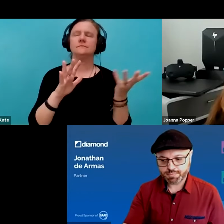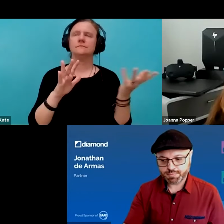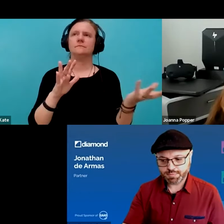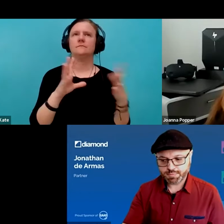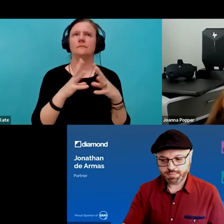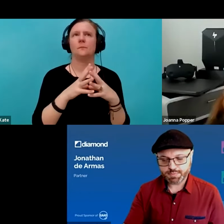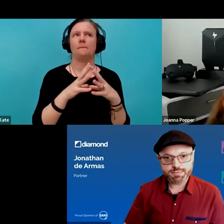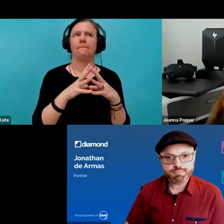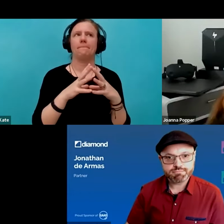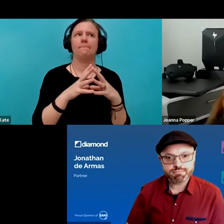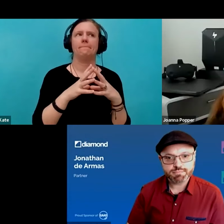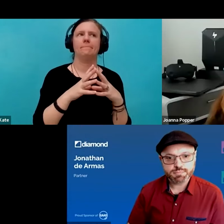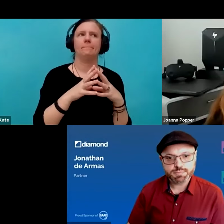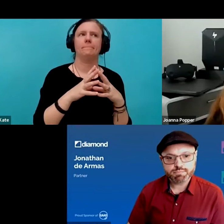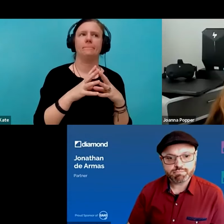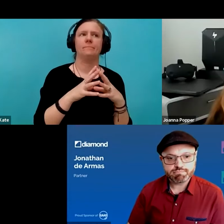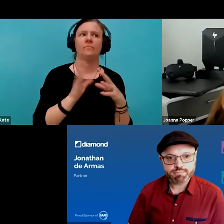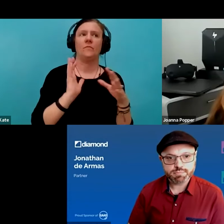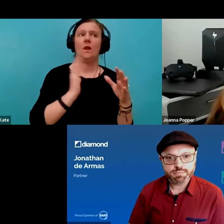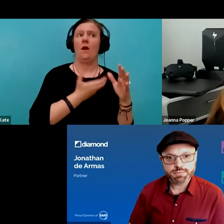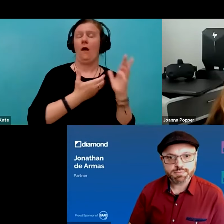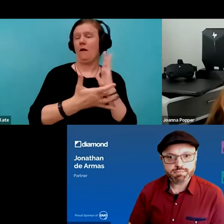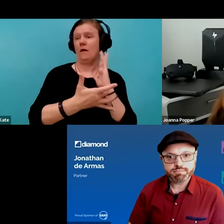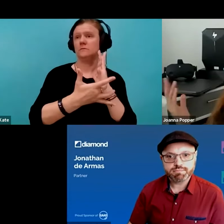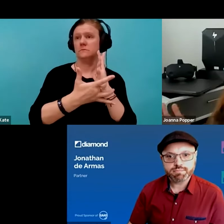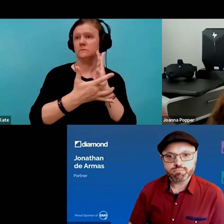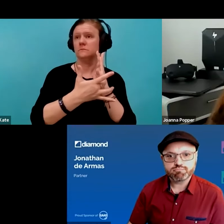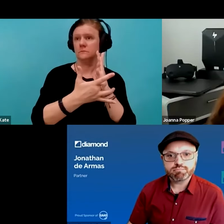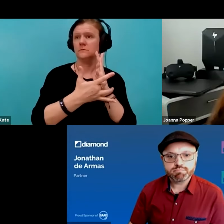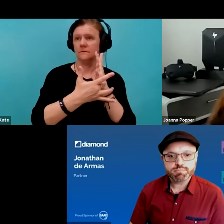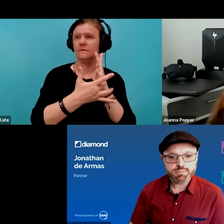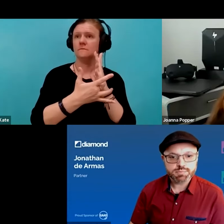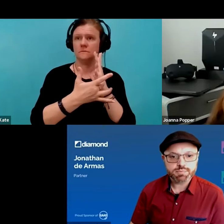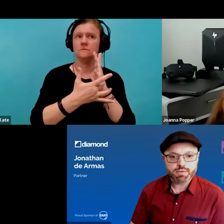Joanna Popper: Are our technology is, you know, the latest technology that we just